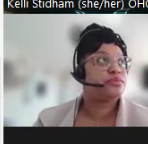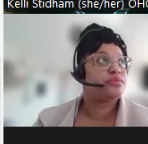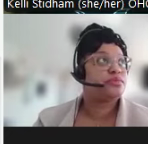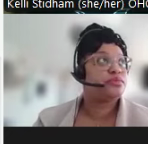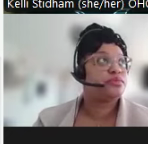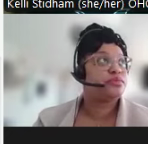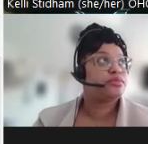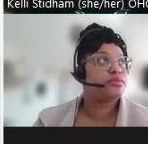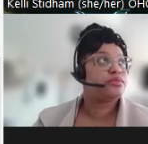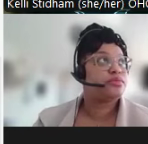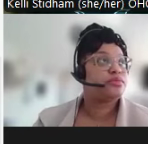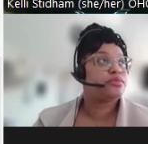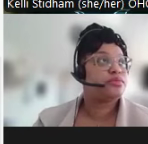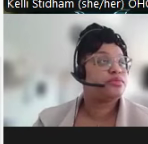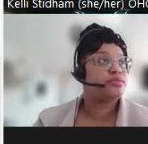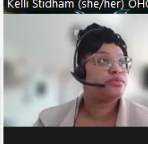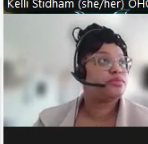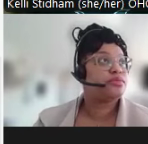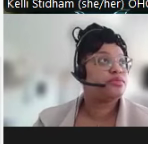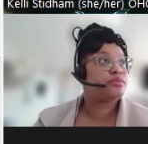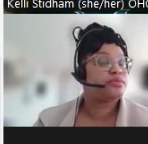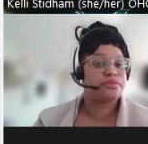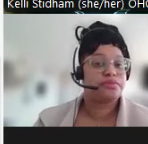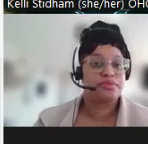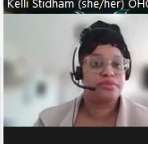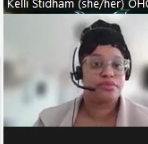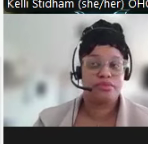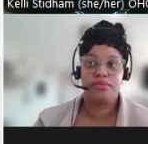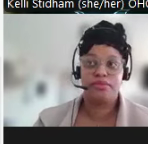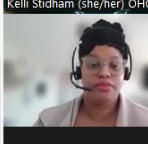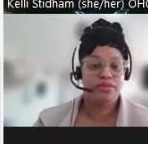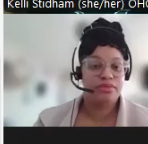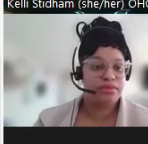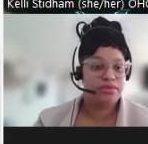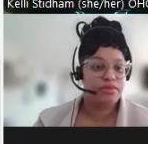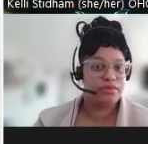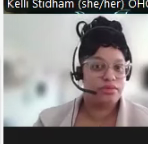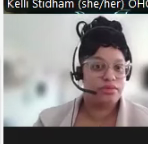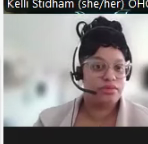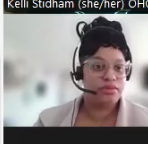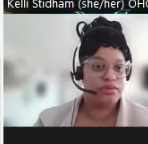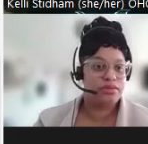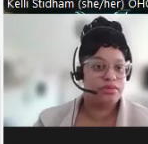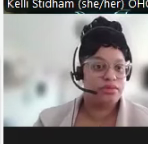homecare worker and I recently received a new provider number as a personal support worker.